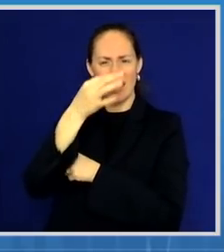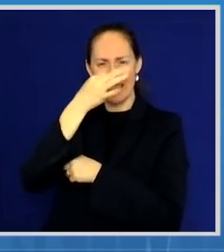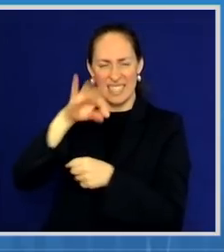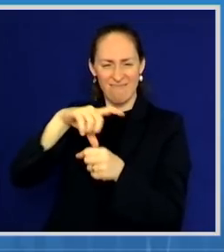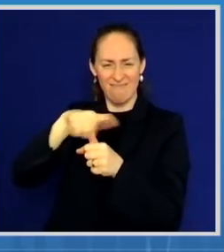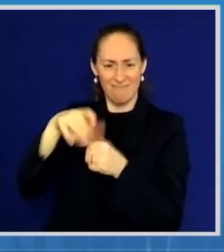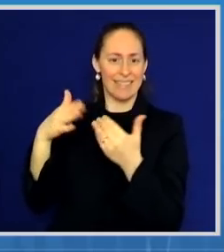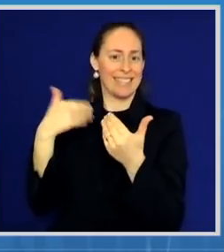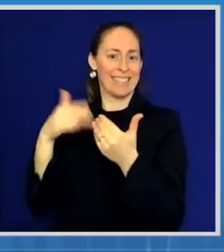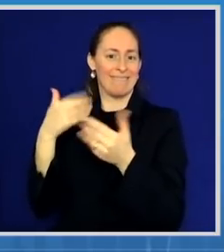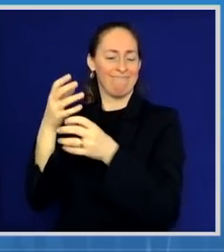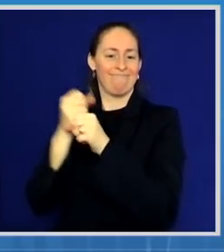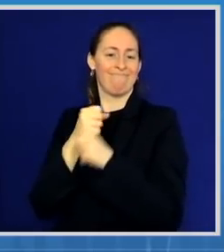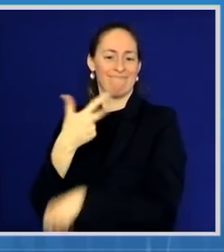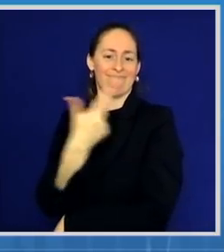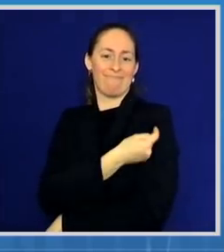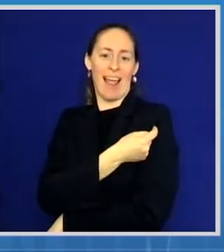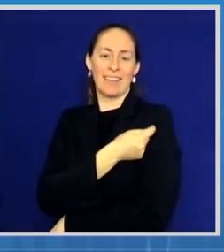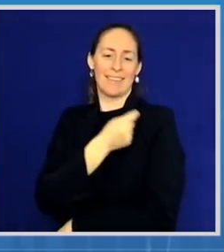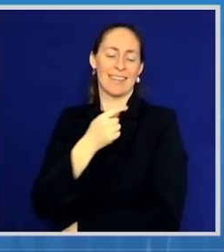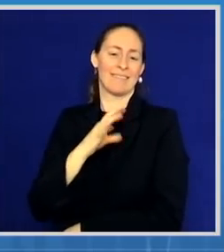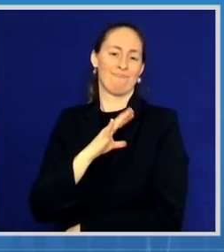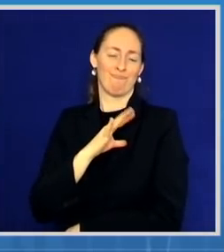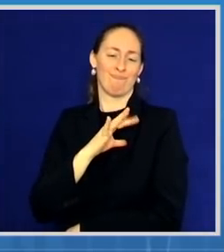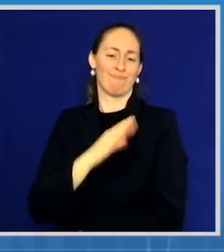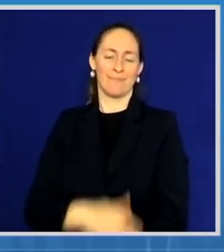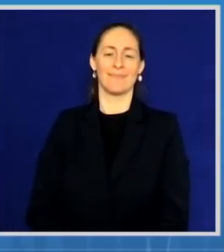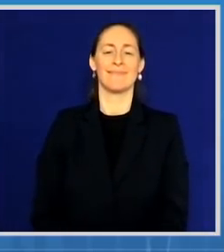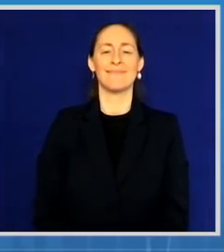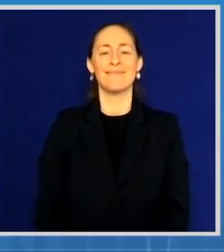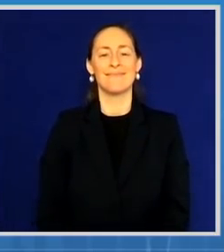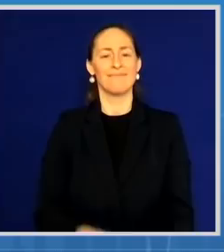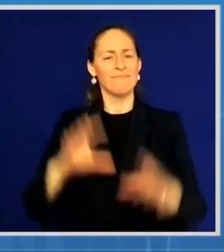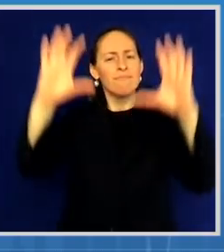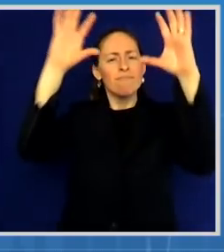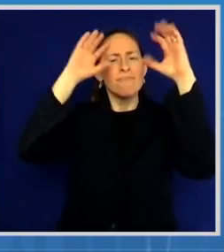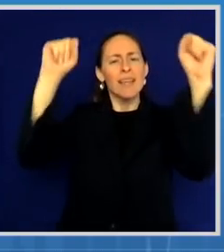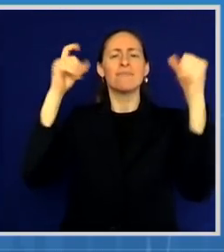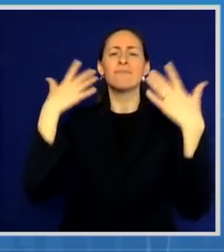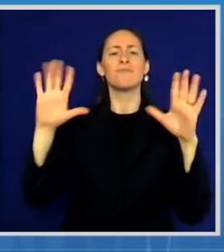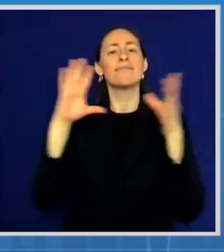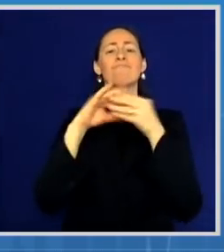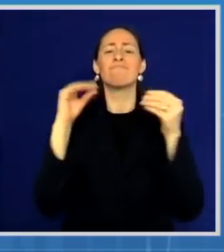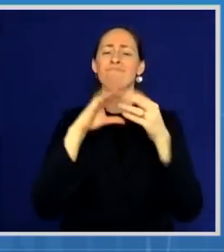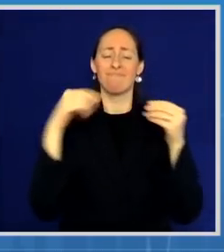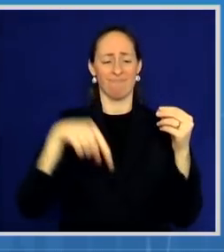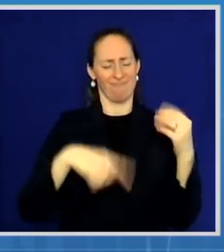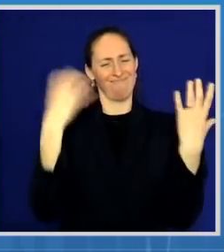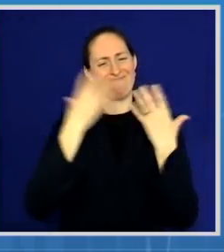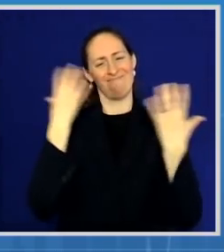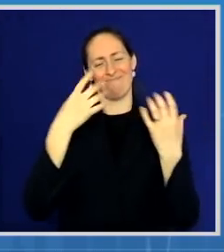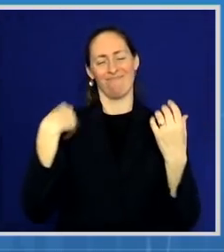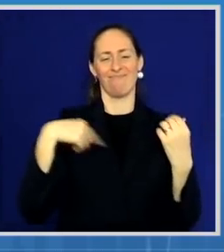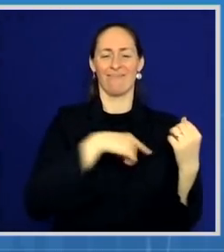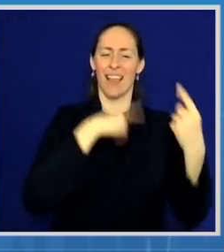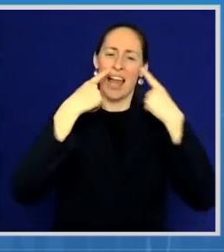As the president has said, this is an American achievement, an achievement we can all take great pride in,